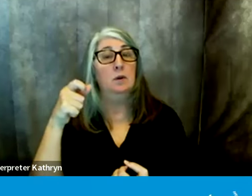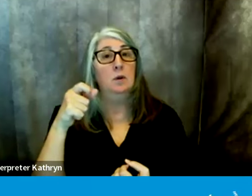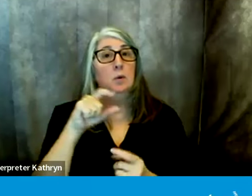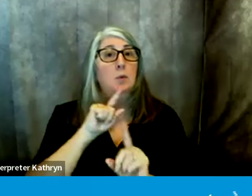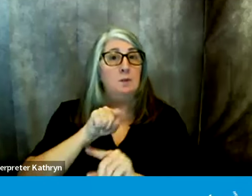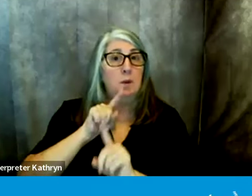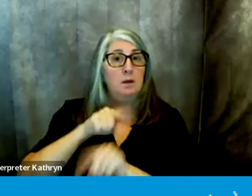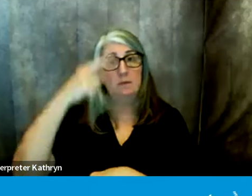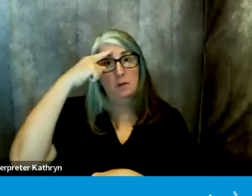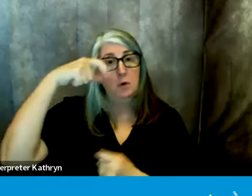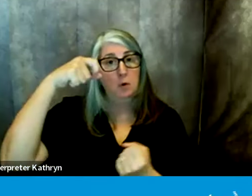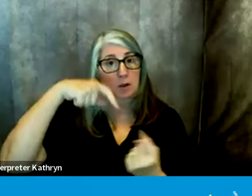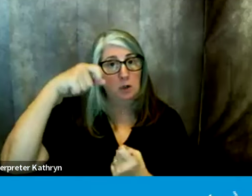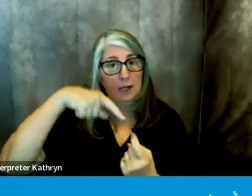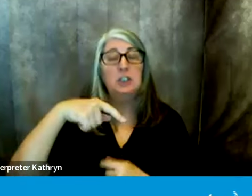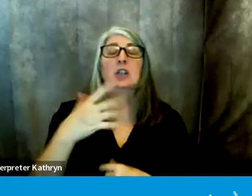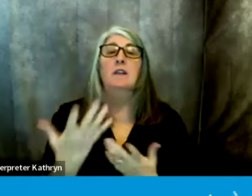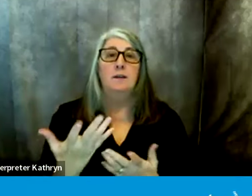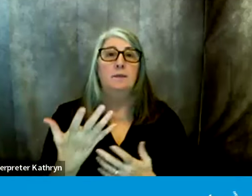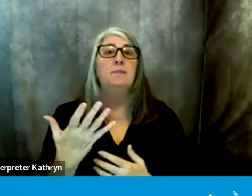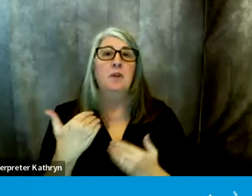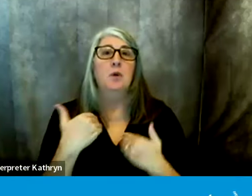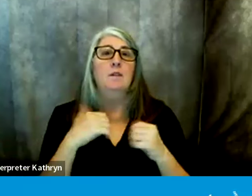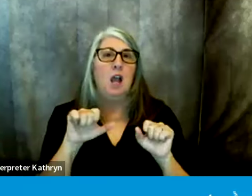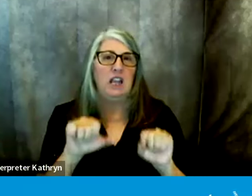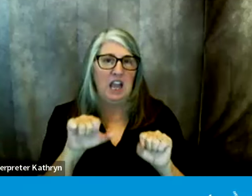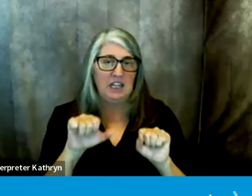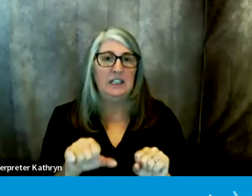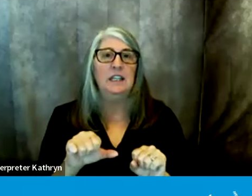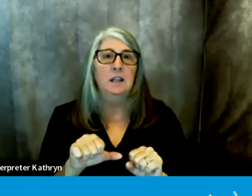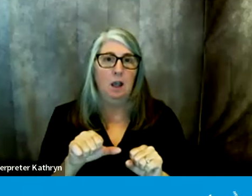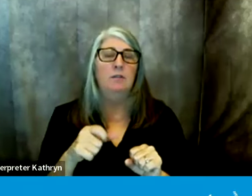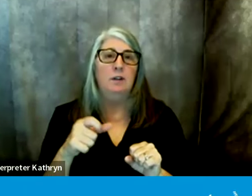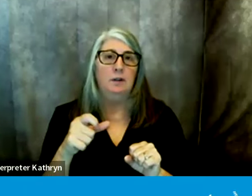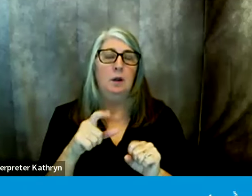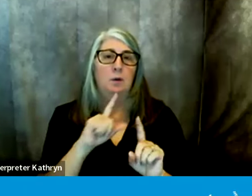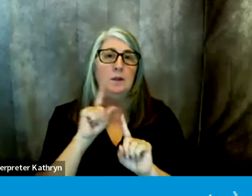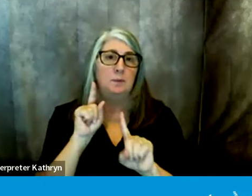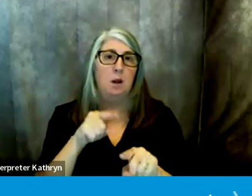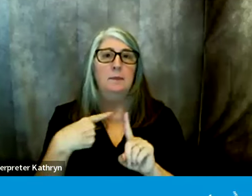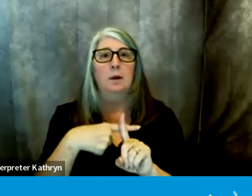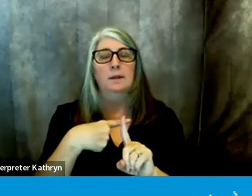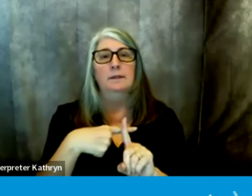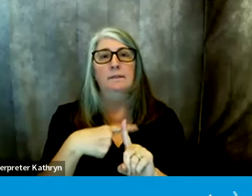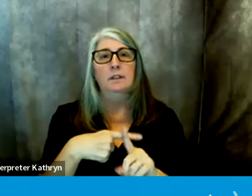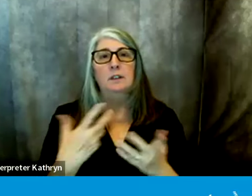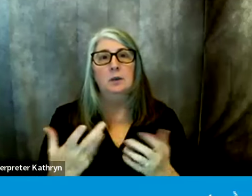then you have a higher likelihood of the individual responding positively. So a stroke,